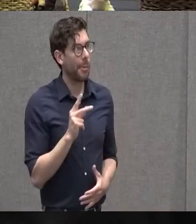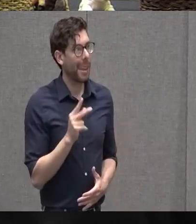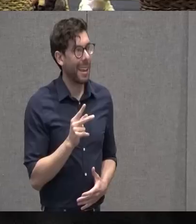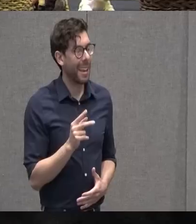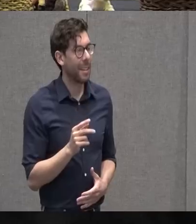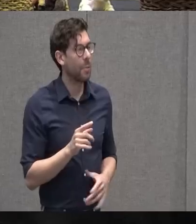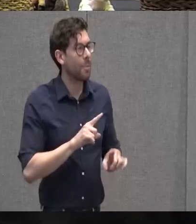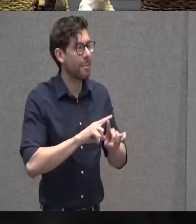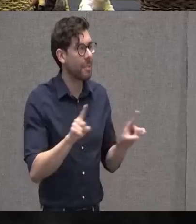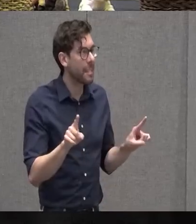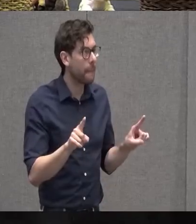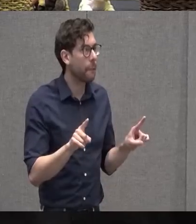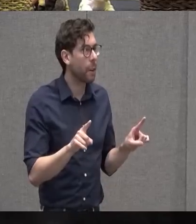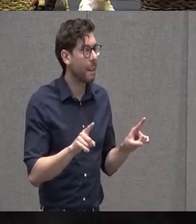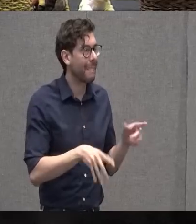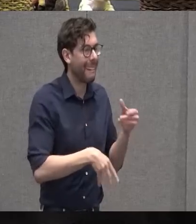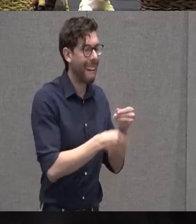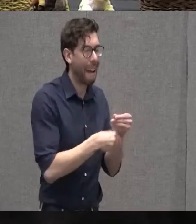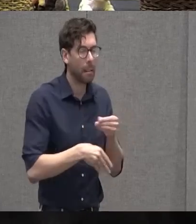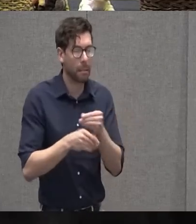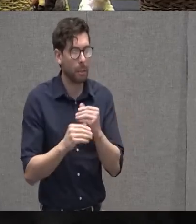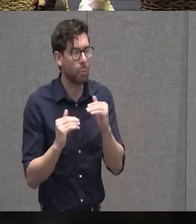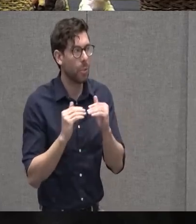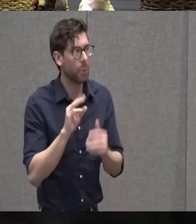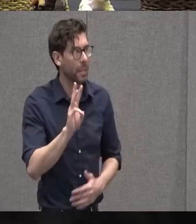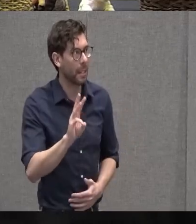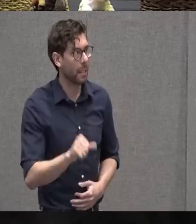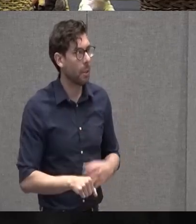I could do a one and a five, that's a way.